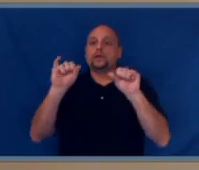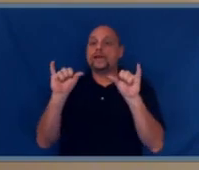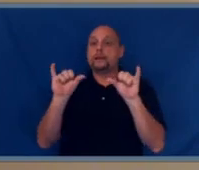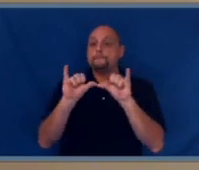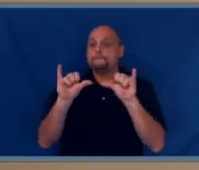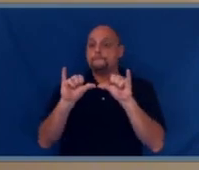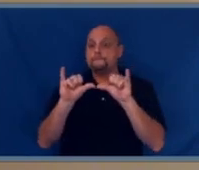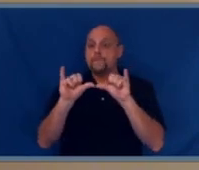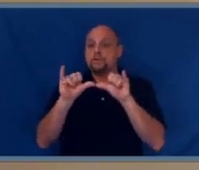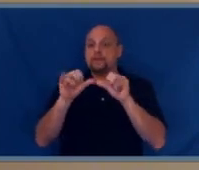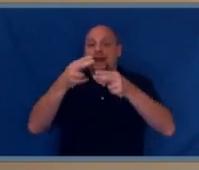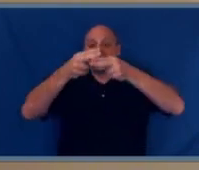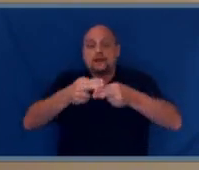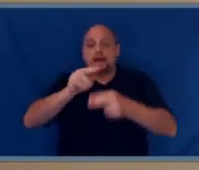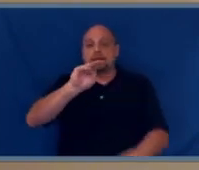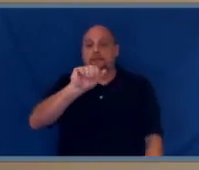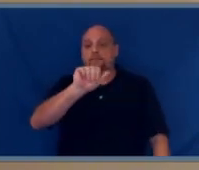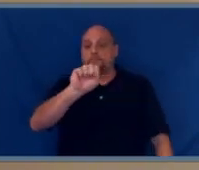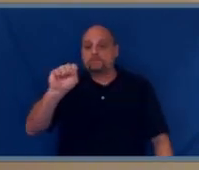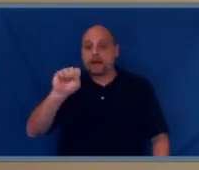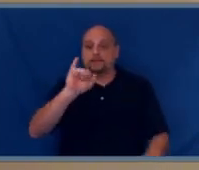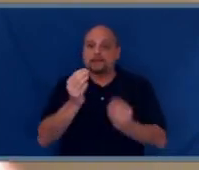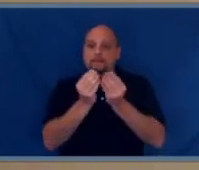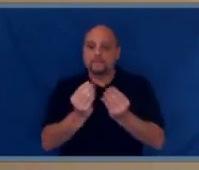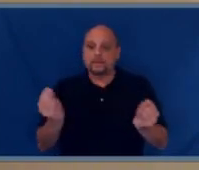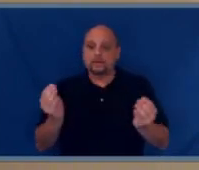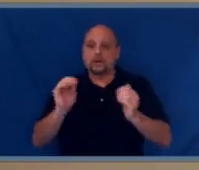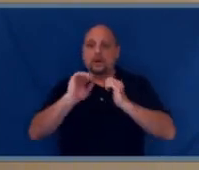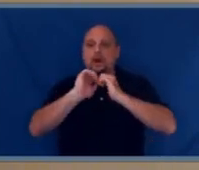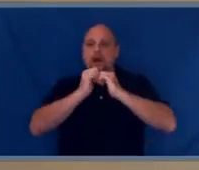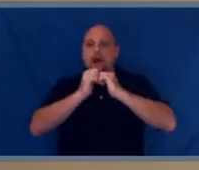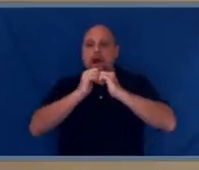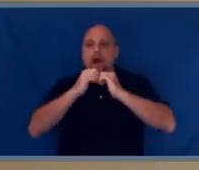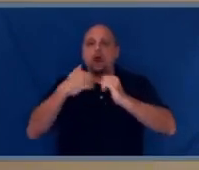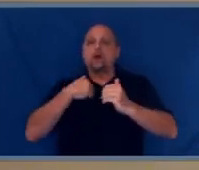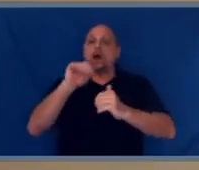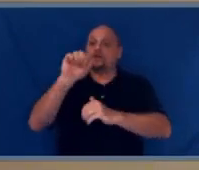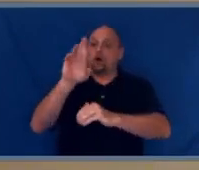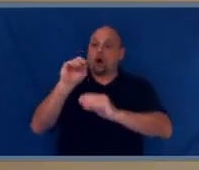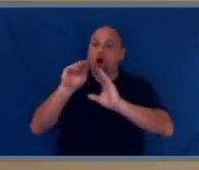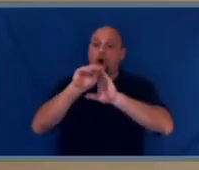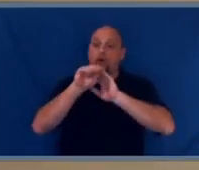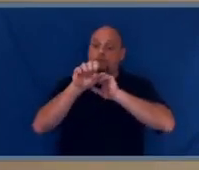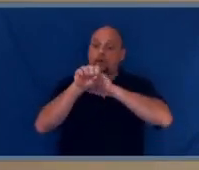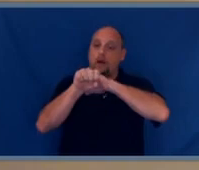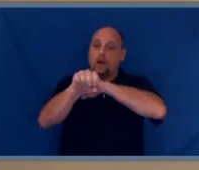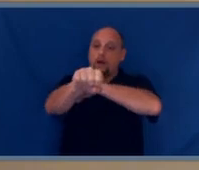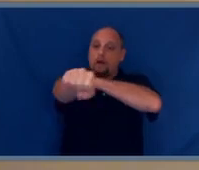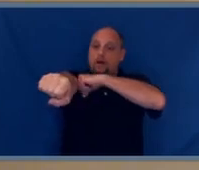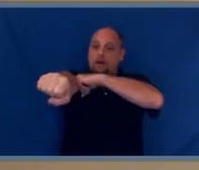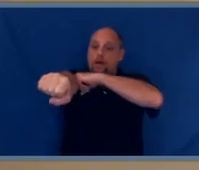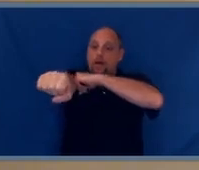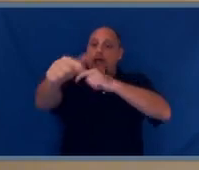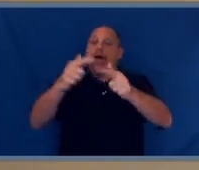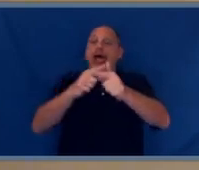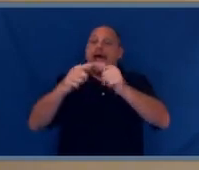MEASUREMENTS OF THE MASS OF THE TRAIL BY FILLING THE HORN AND